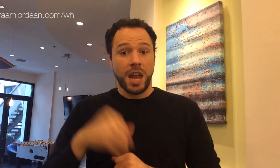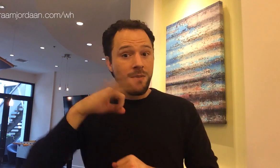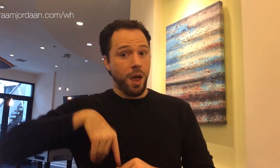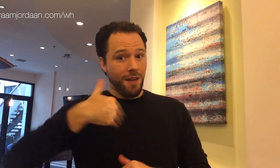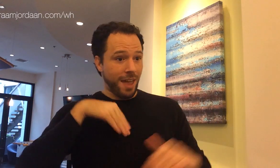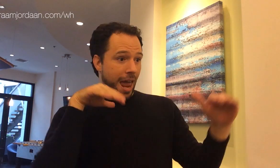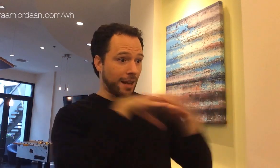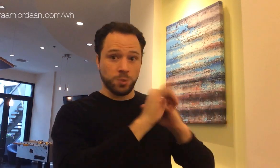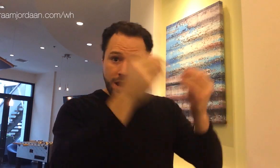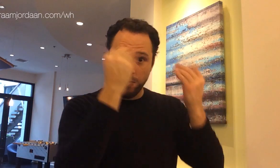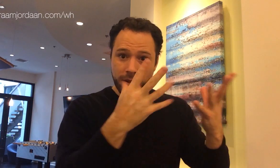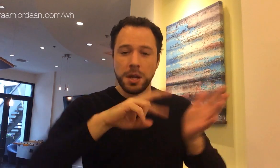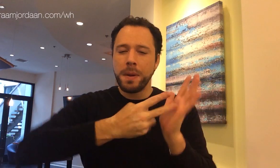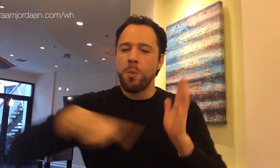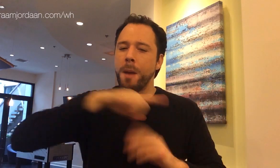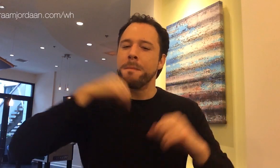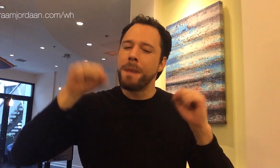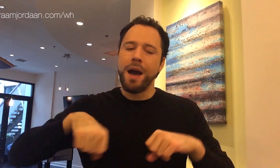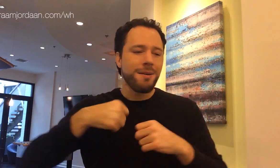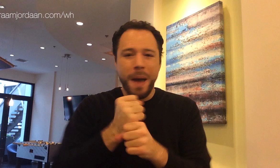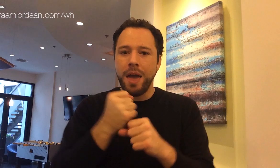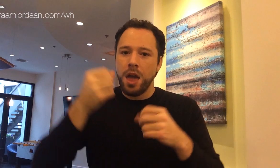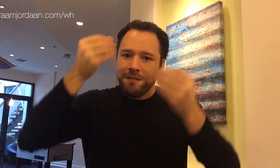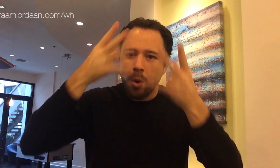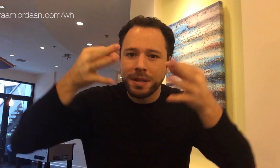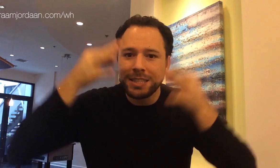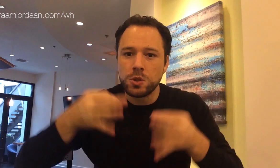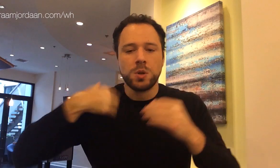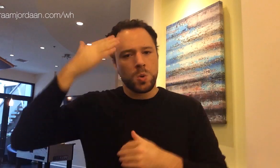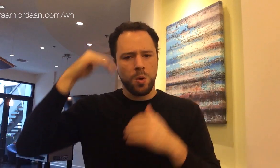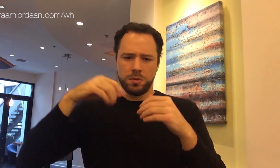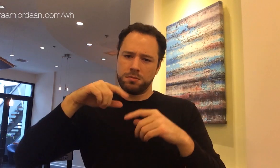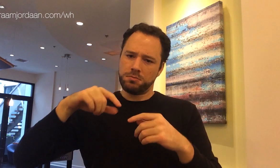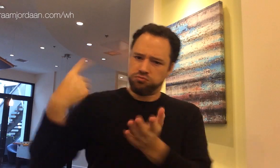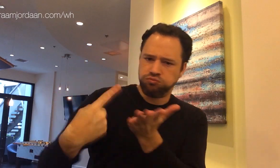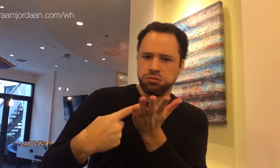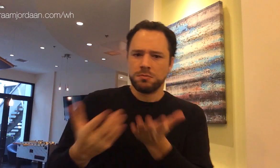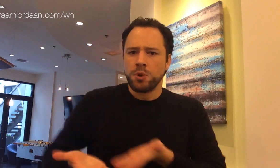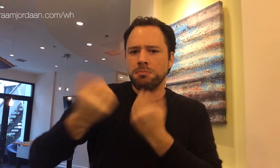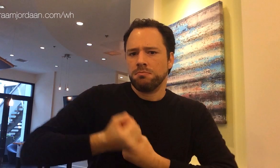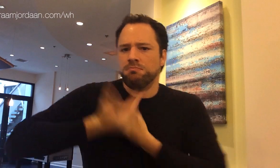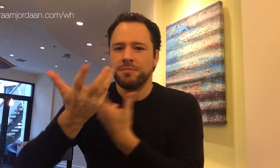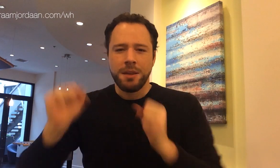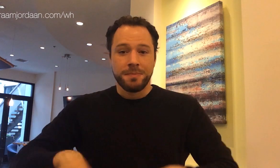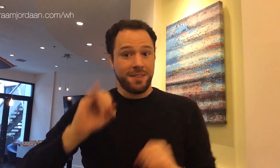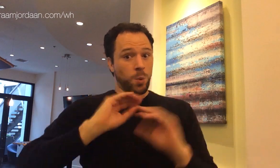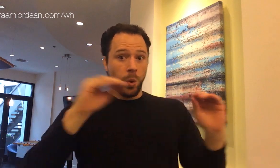If we have access to information, then we may make informed decisions, be aware, engage in discussions, and express ourselves.